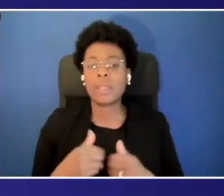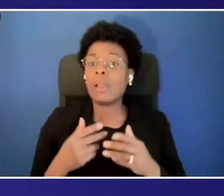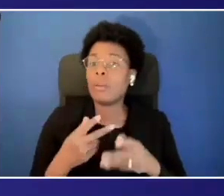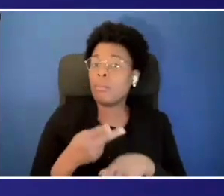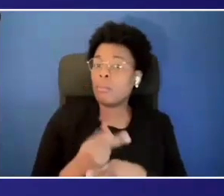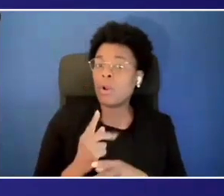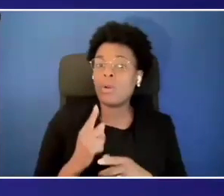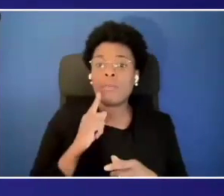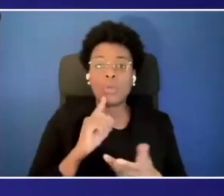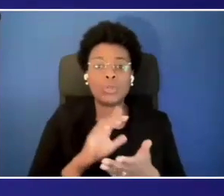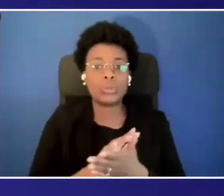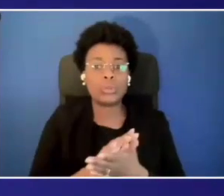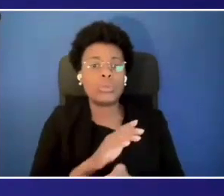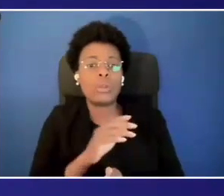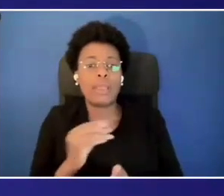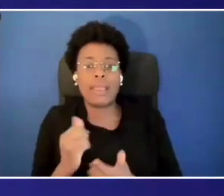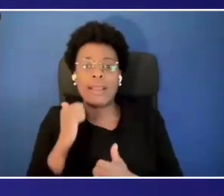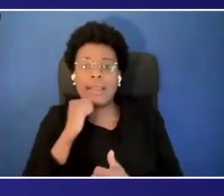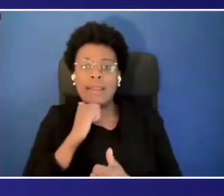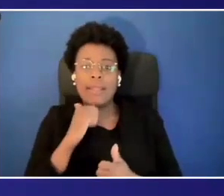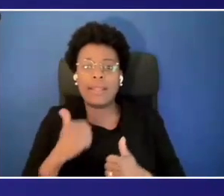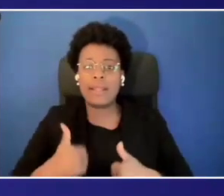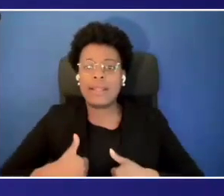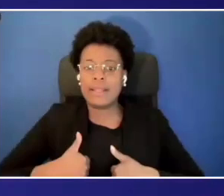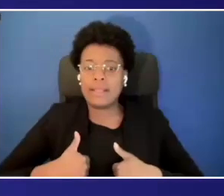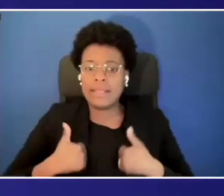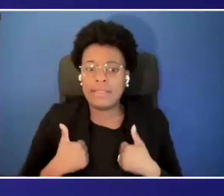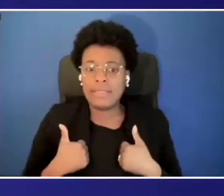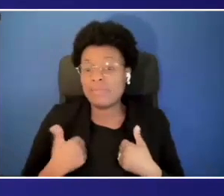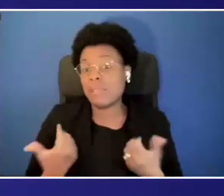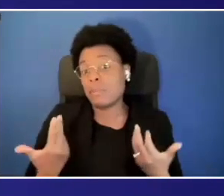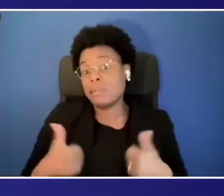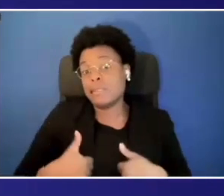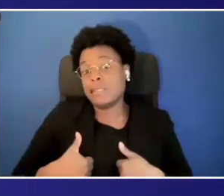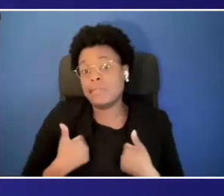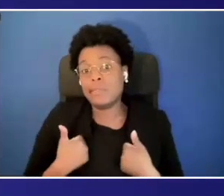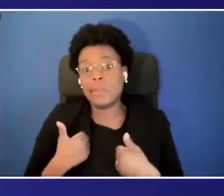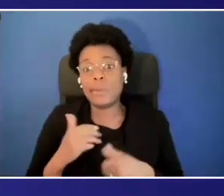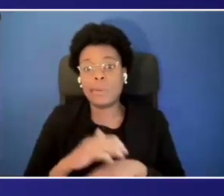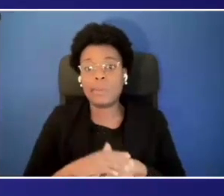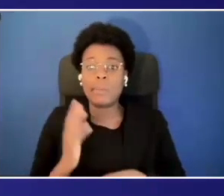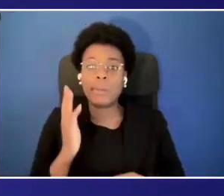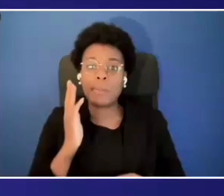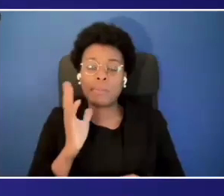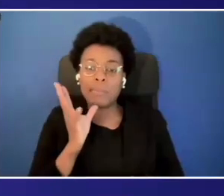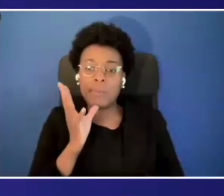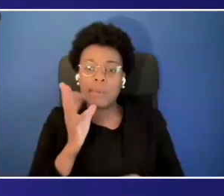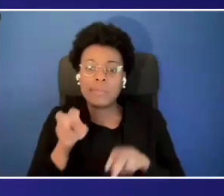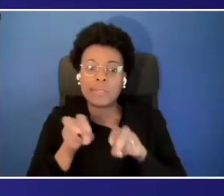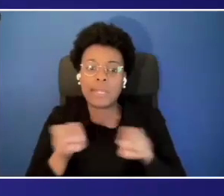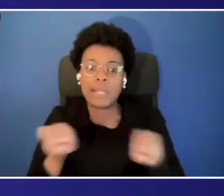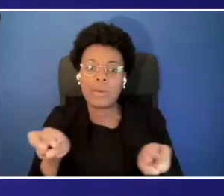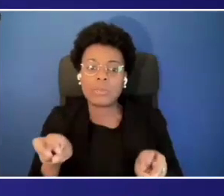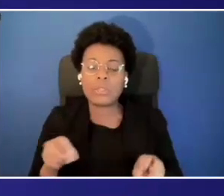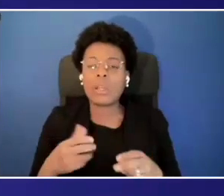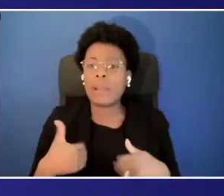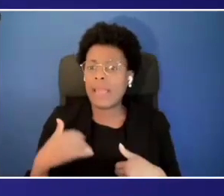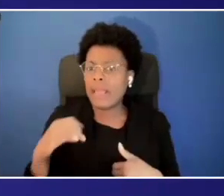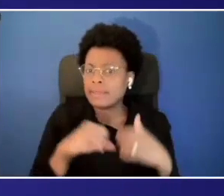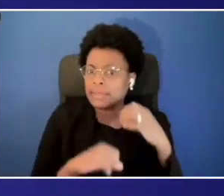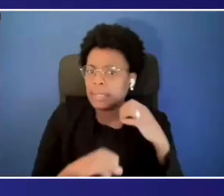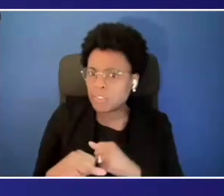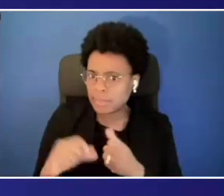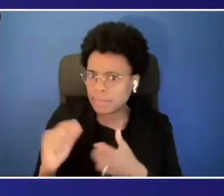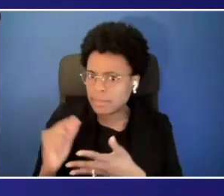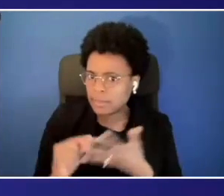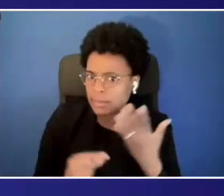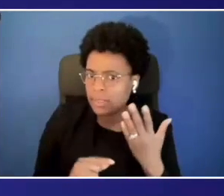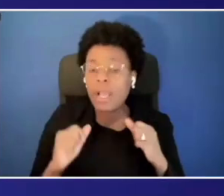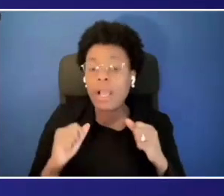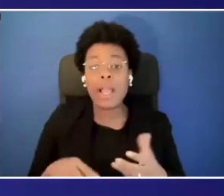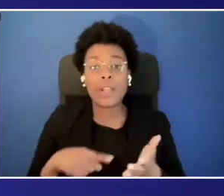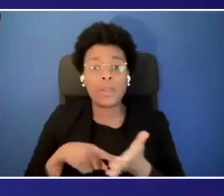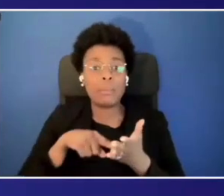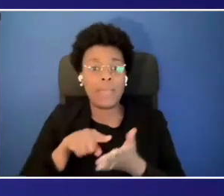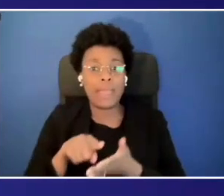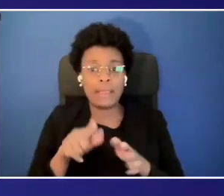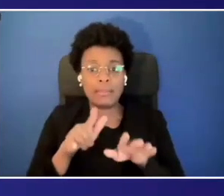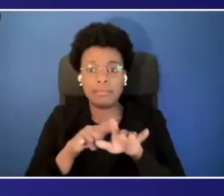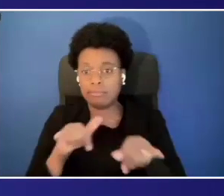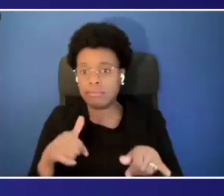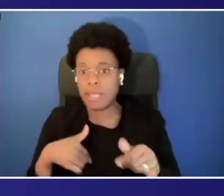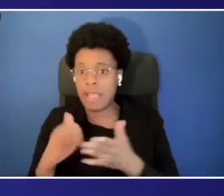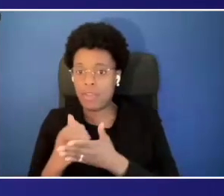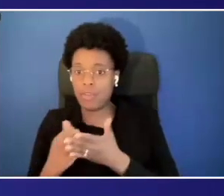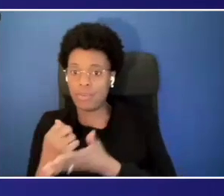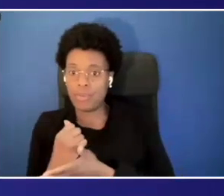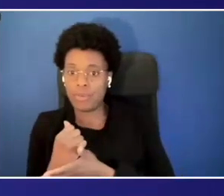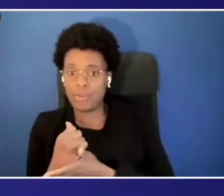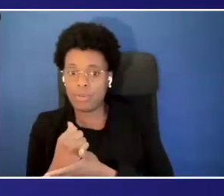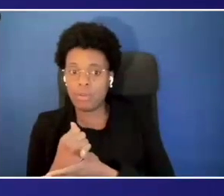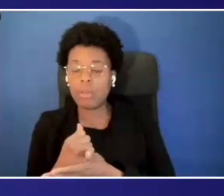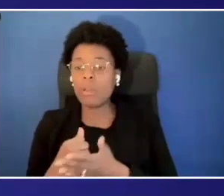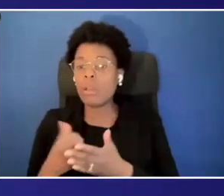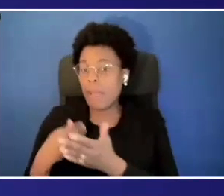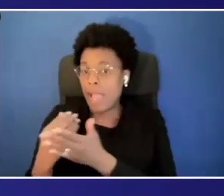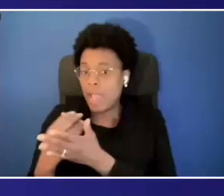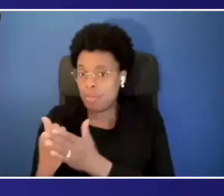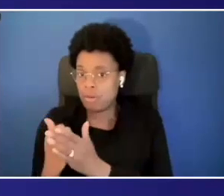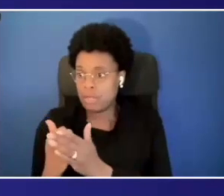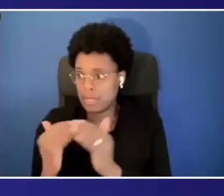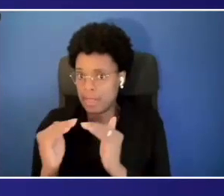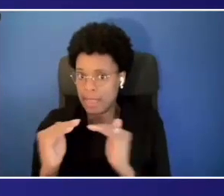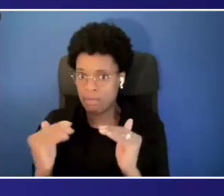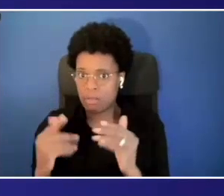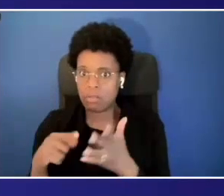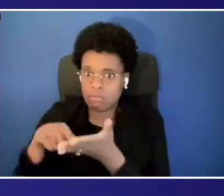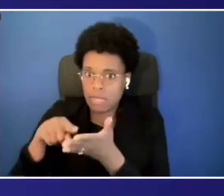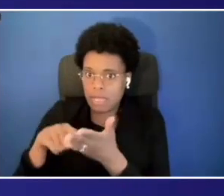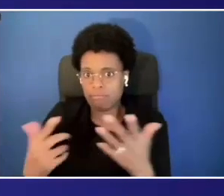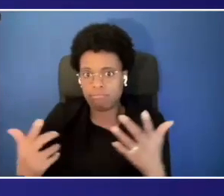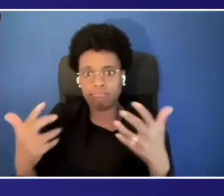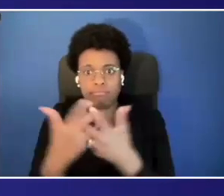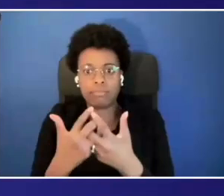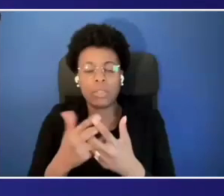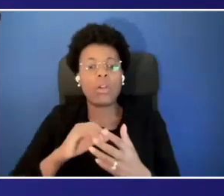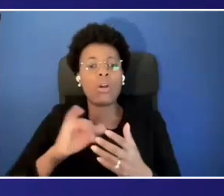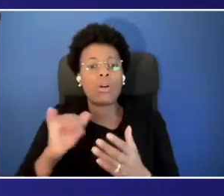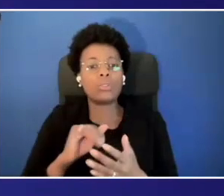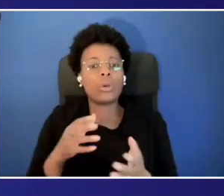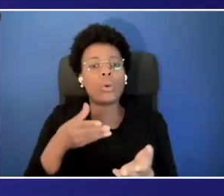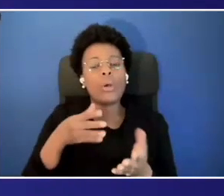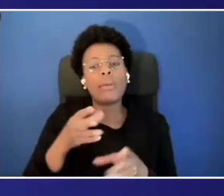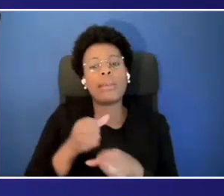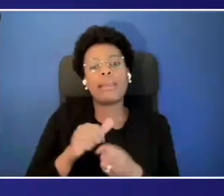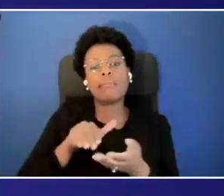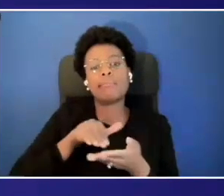But I have borrowed on the certain side of assumptions that are being challenged now. I borrowed on the assumptions that I would be able to pay as I earn that I'd be able to pay according to the level of my earnings and then I would be able to receive loan forgiveness after serving 10 years at a non-profit.